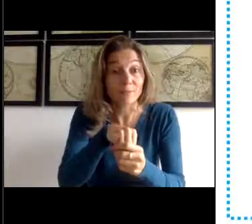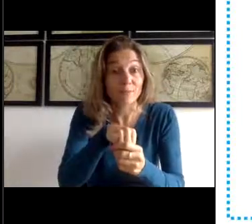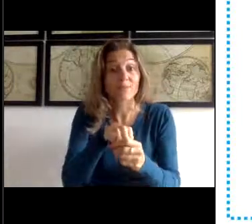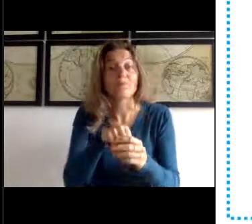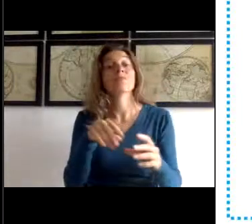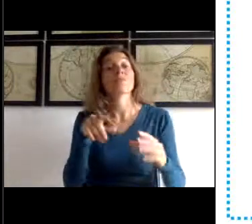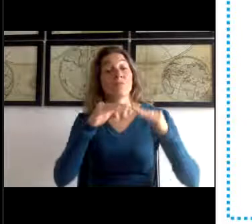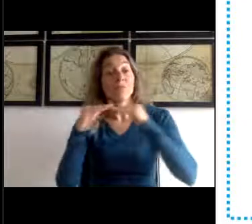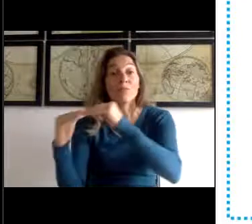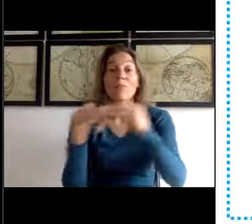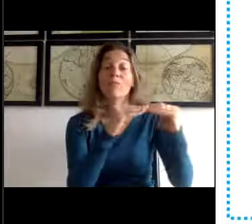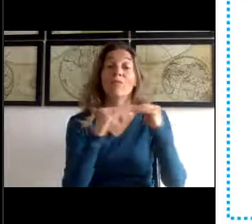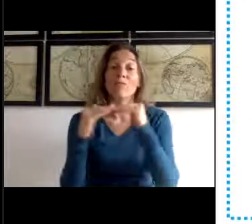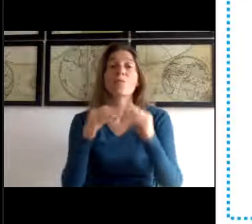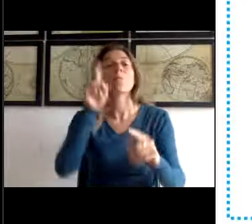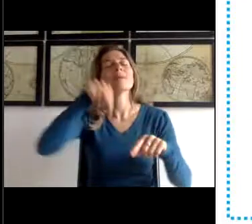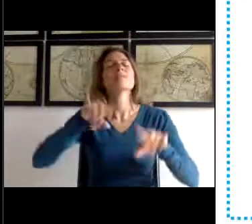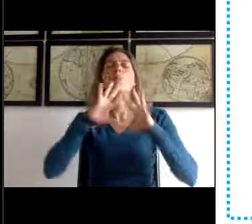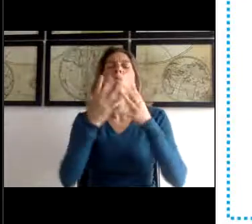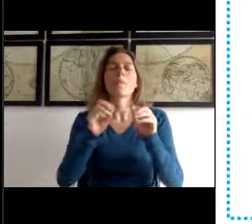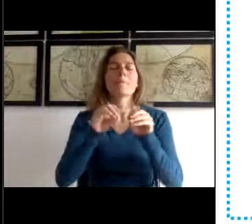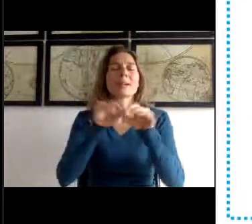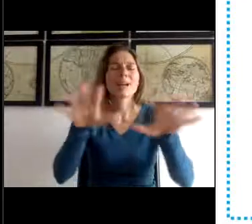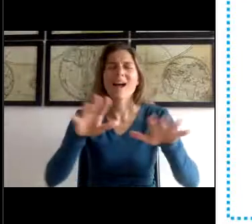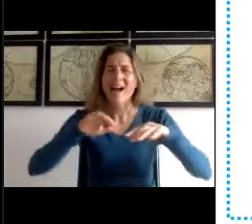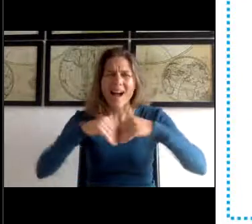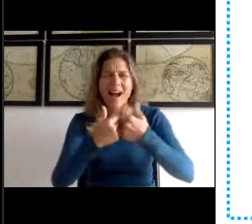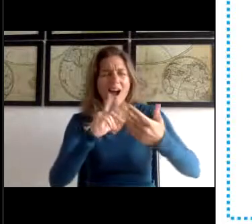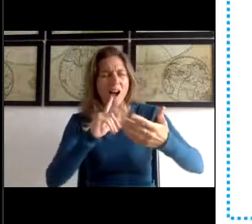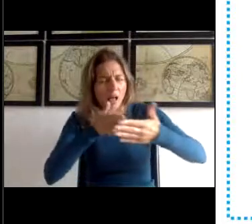The webinar will lead through the participants